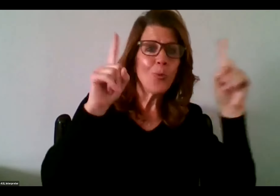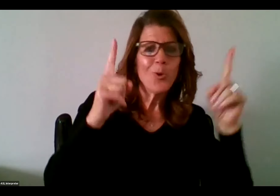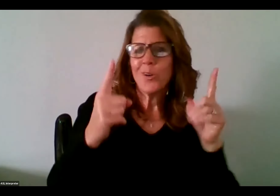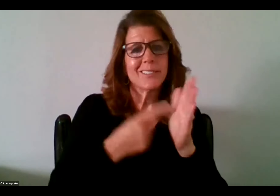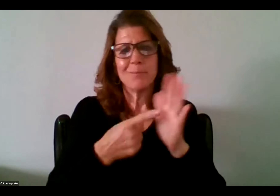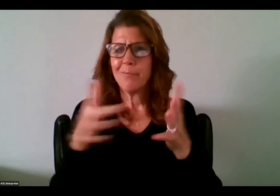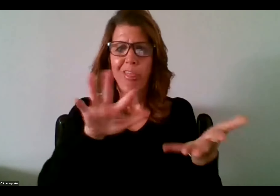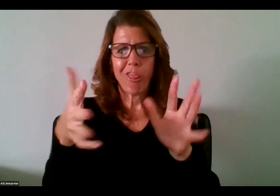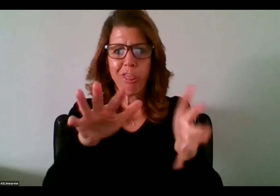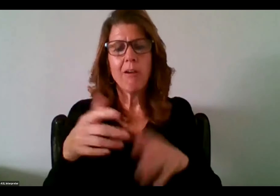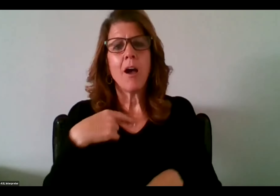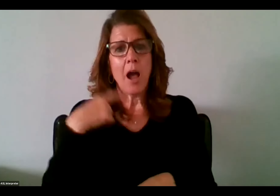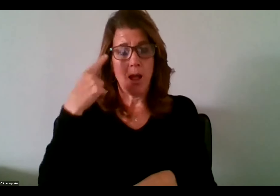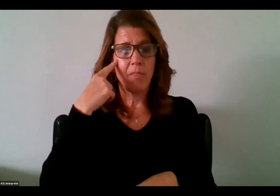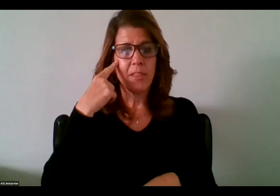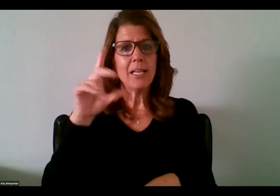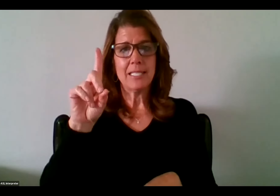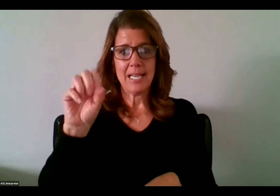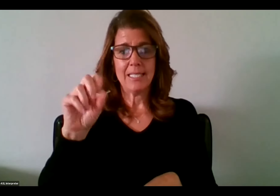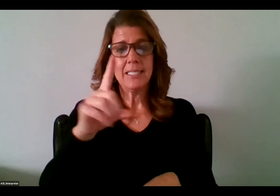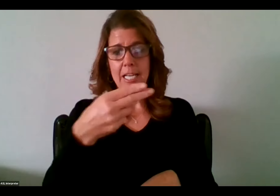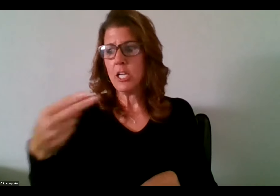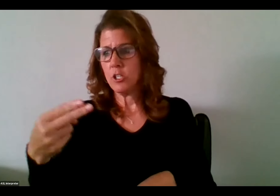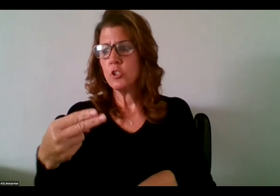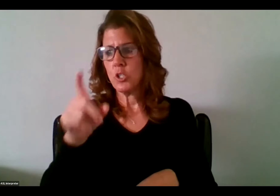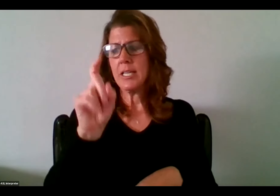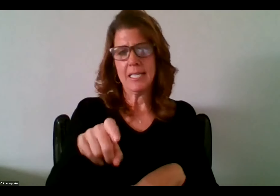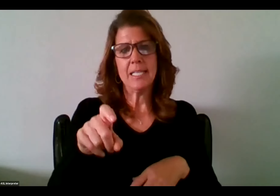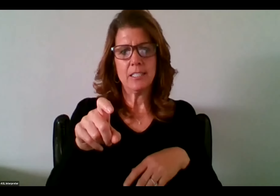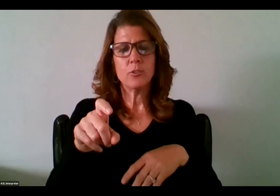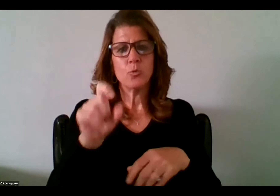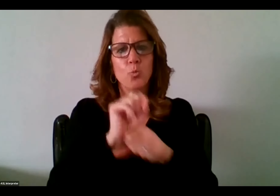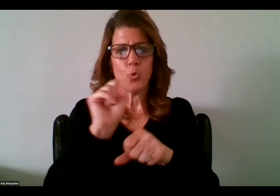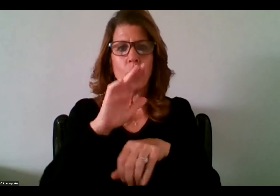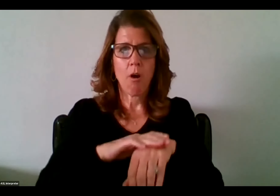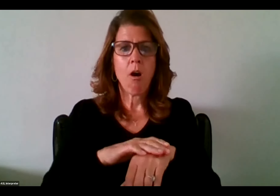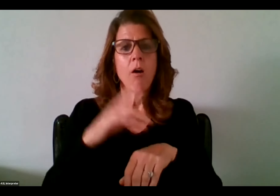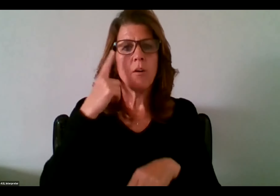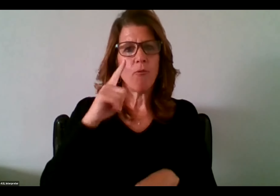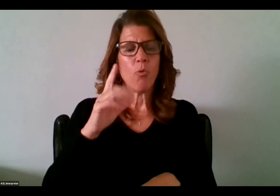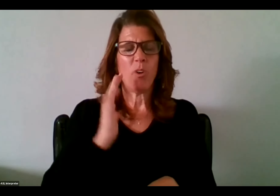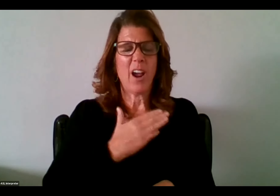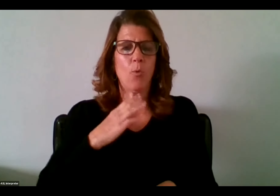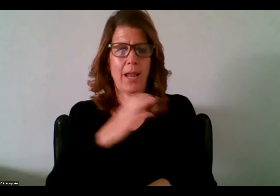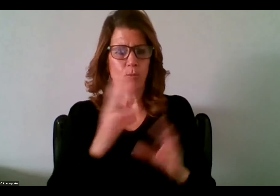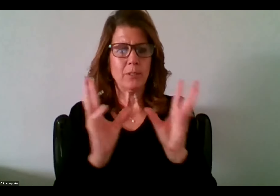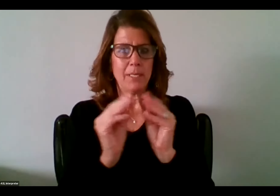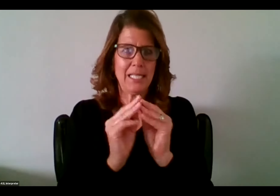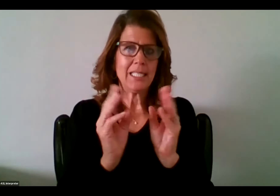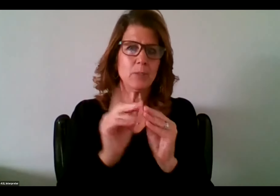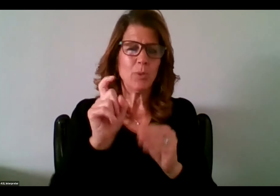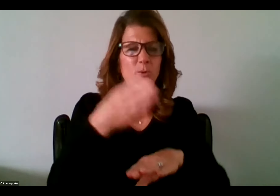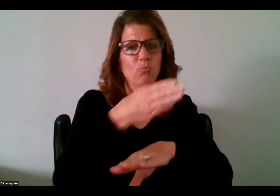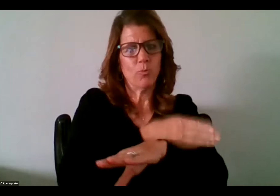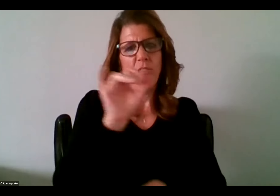I think that it's something DSDHH does need to work on for our council meetings.